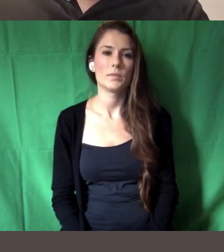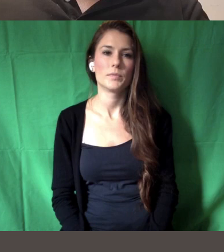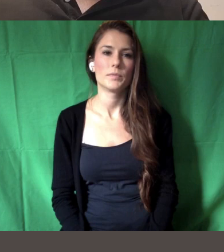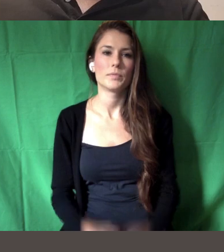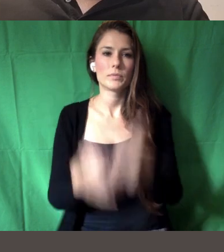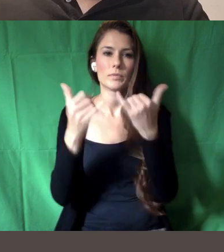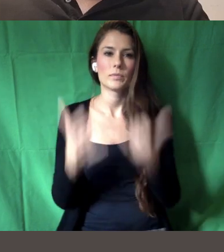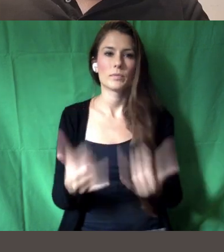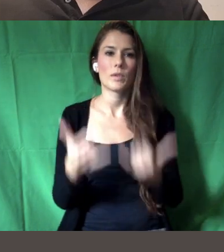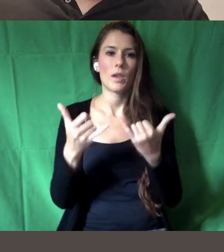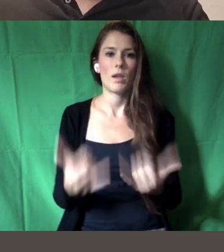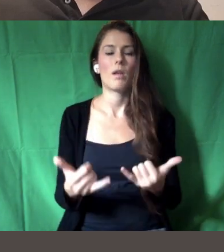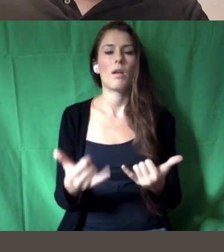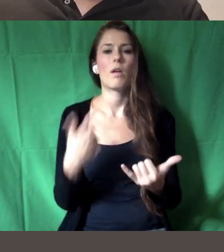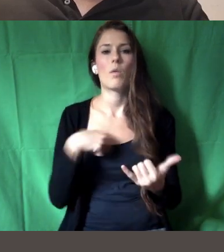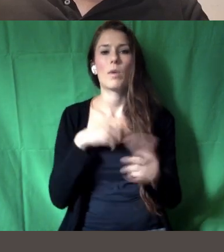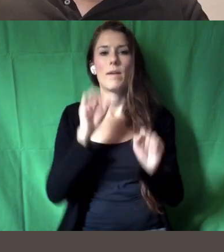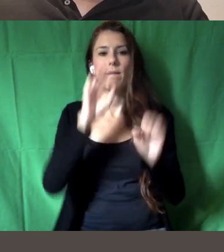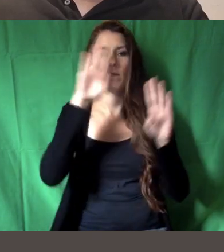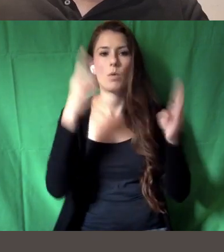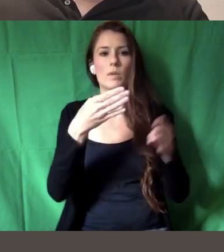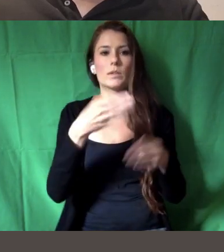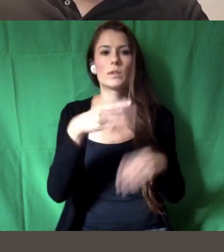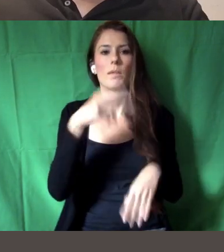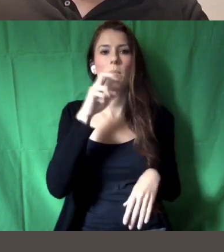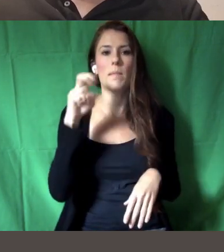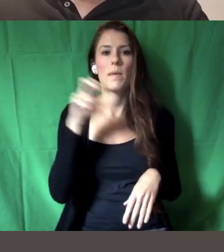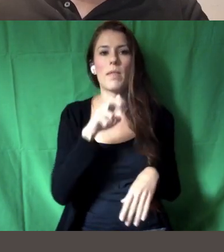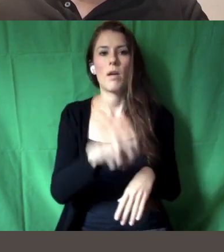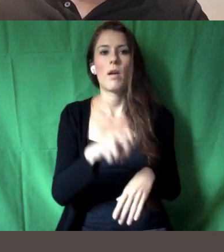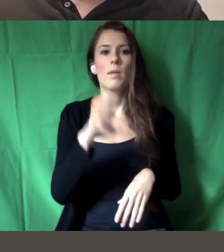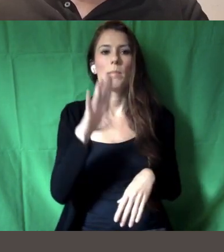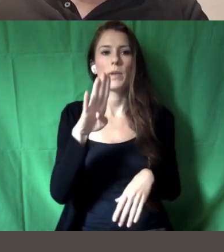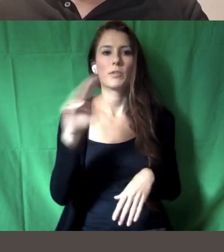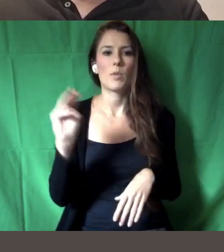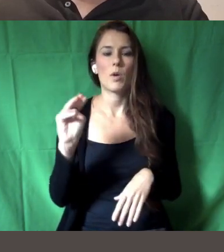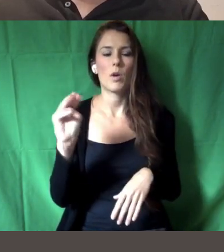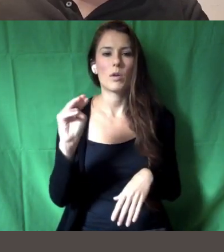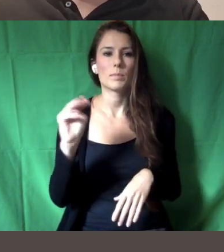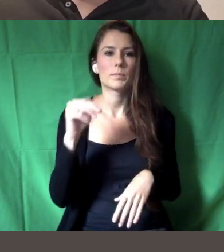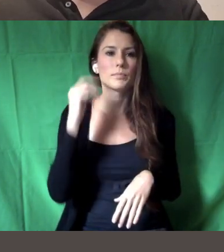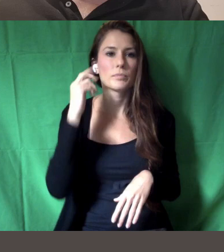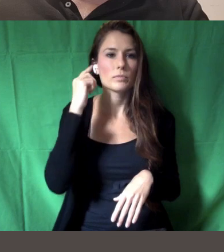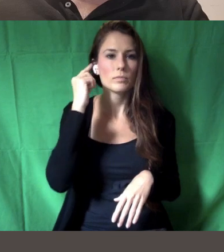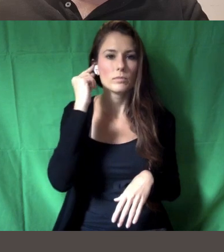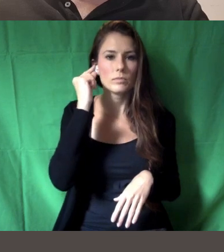Now we could turn our attention to Python benchmarks. There are many Python benchmarks